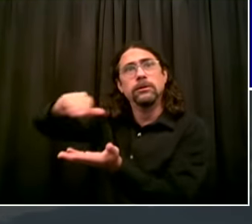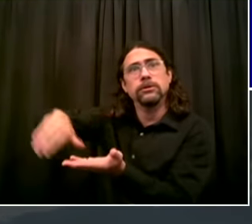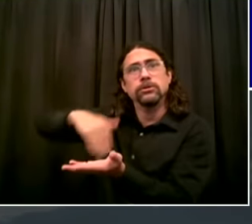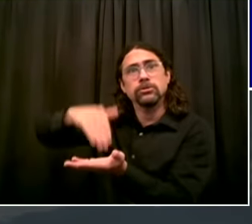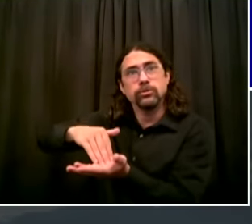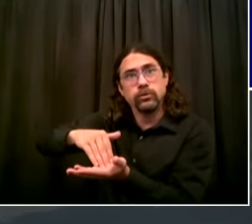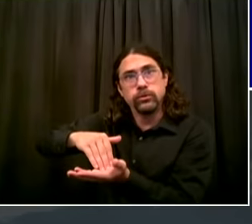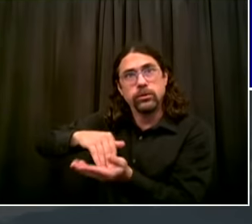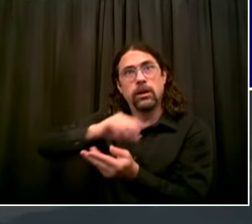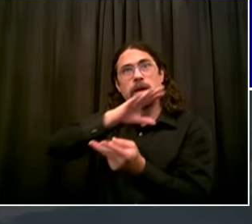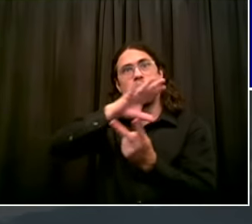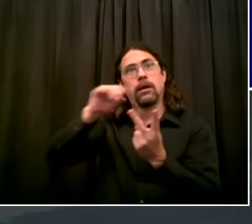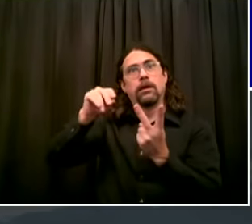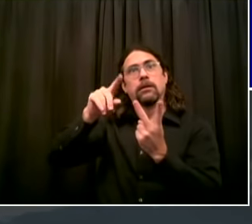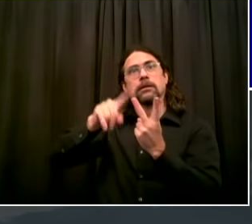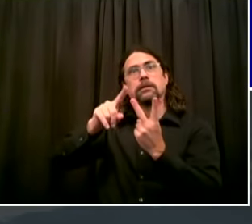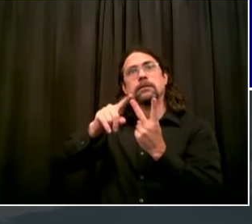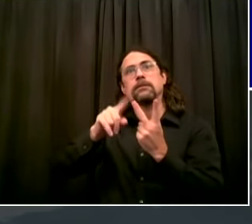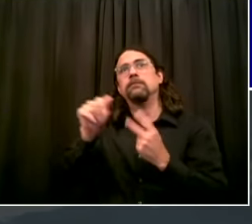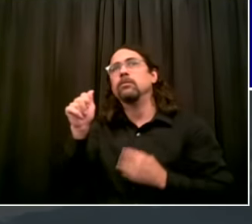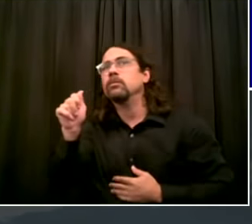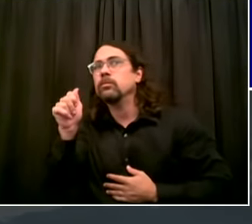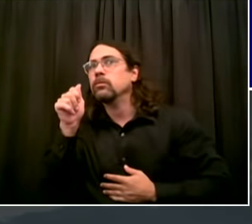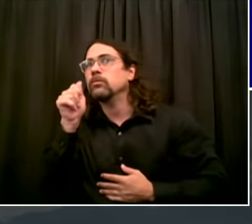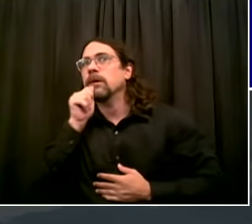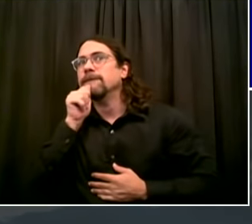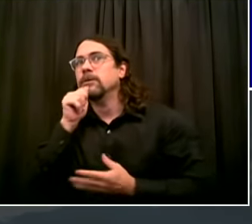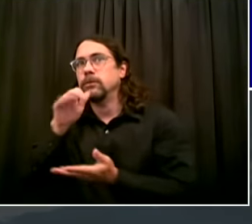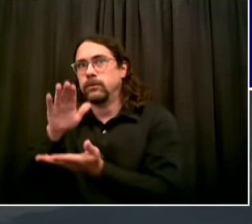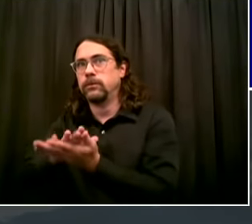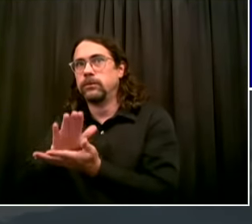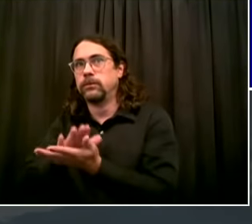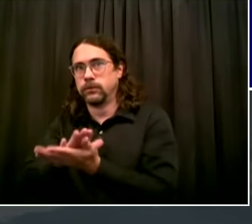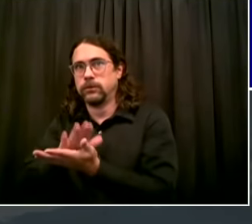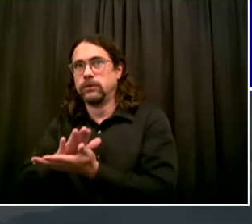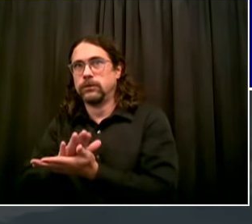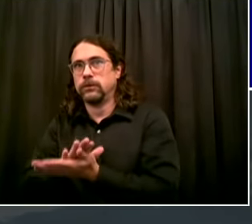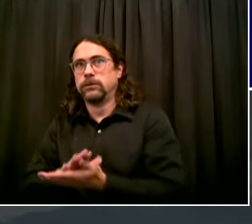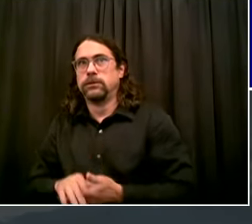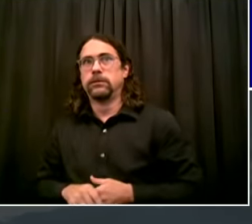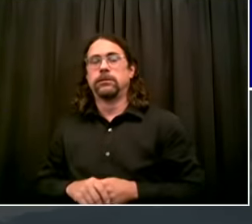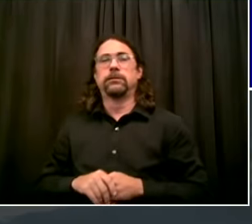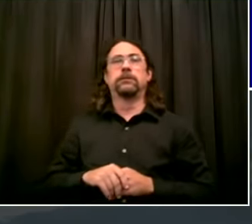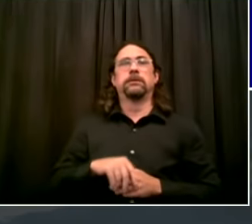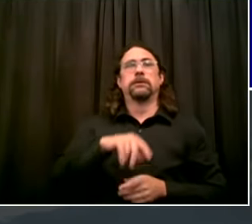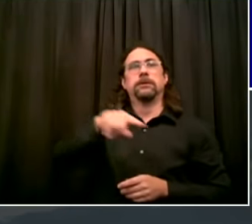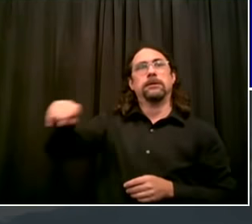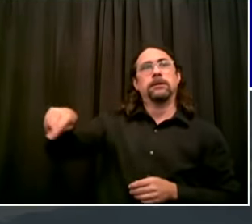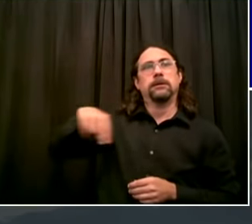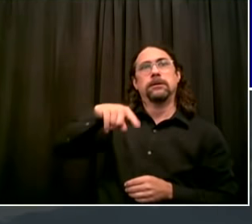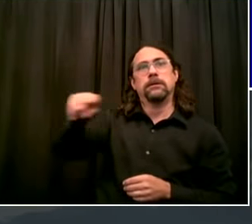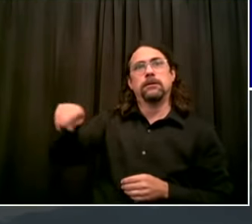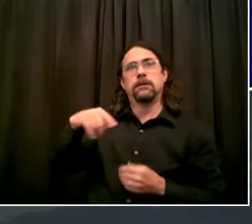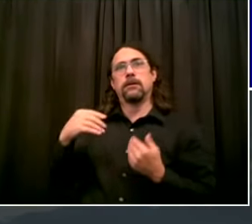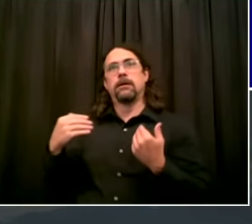YOU WILL SEE HUNDREDS OF TEST AND TRACE CORPS MEMBERS IN THE COMMUNITIES AND